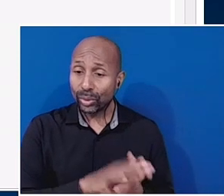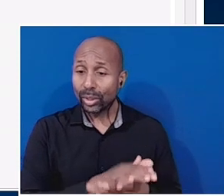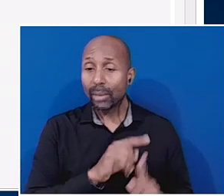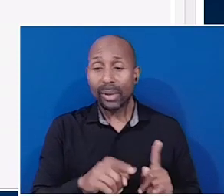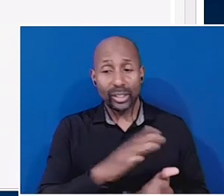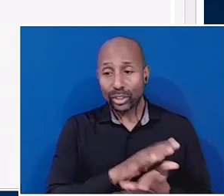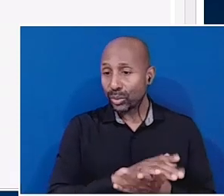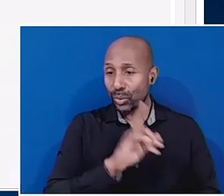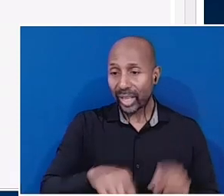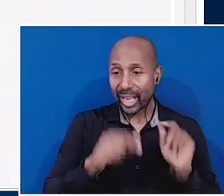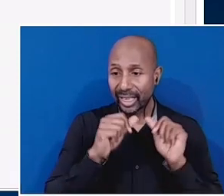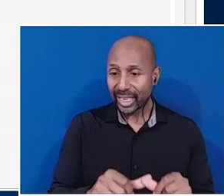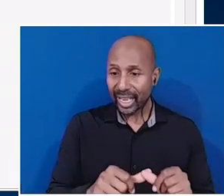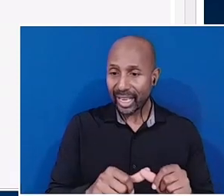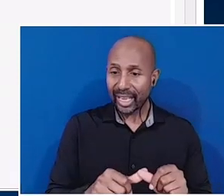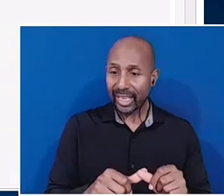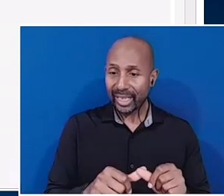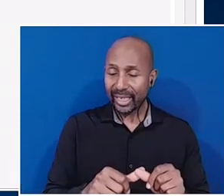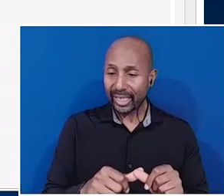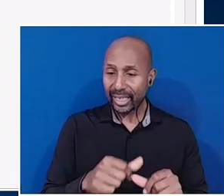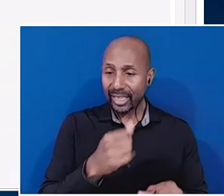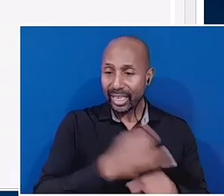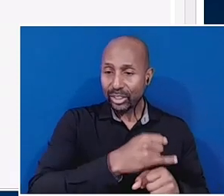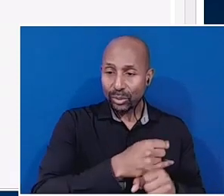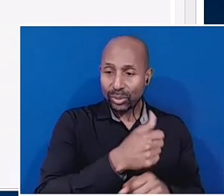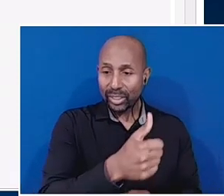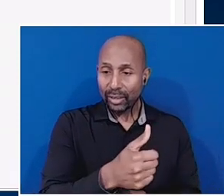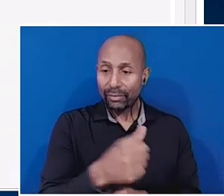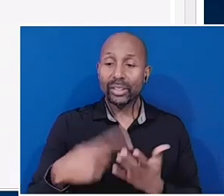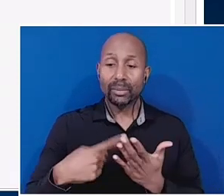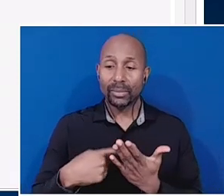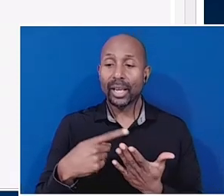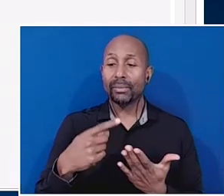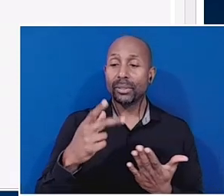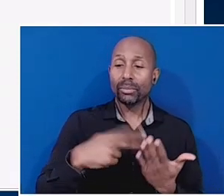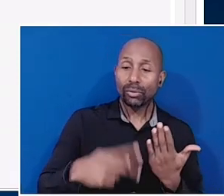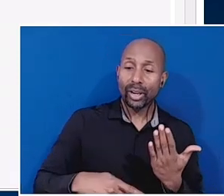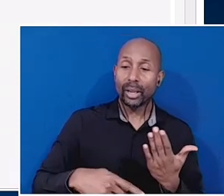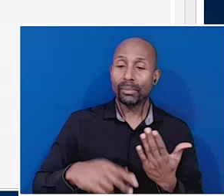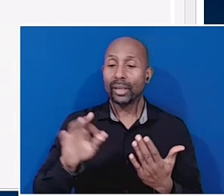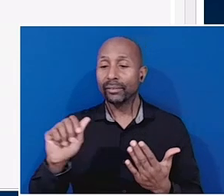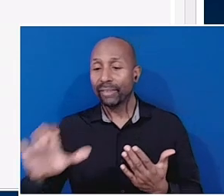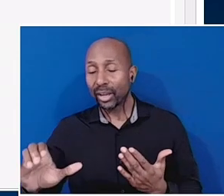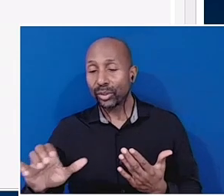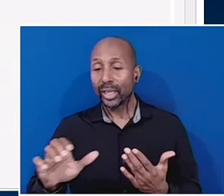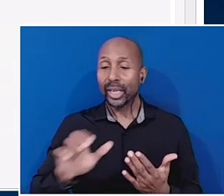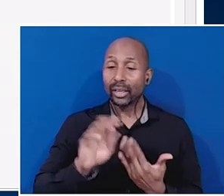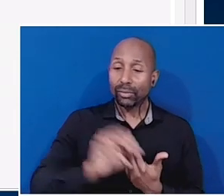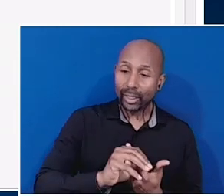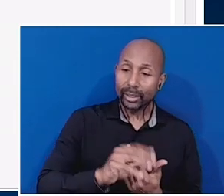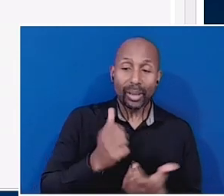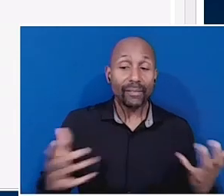faculty, the curriculum, everything that the student wanted, transfers in toto to a new institution.